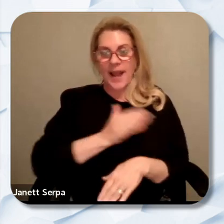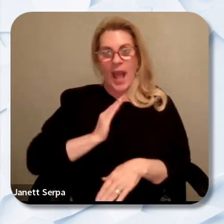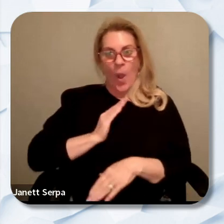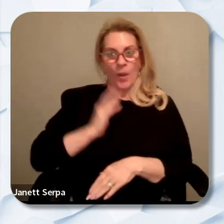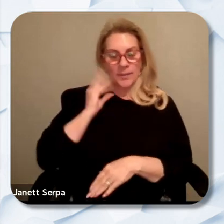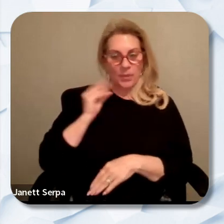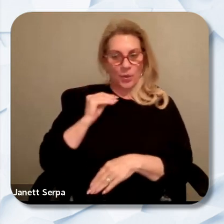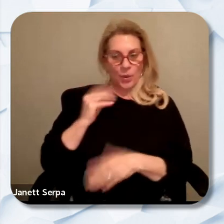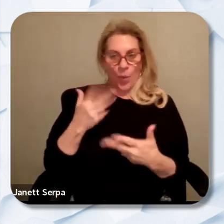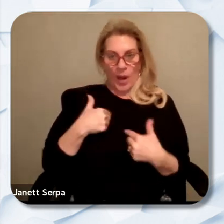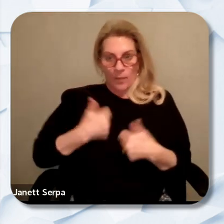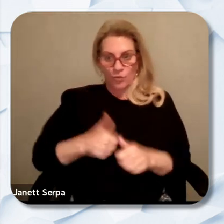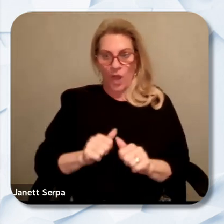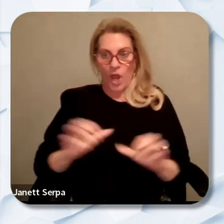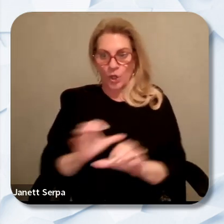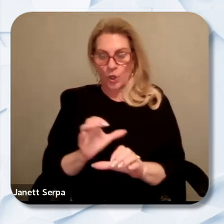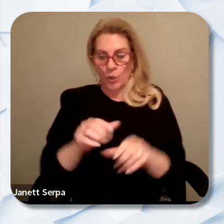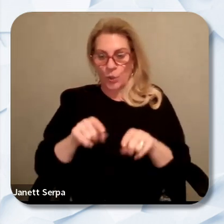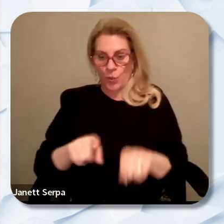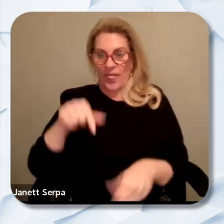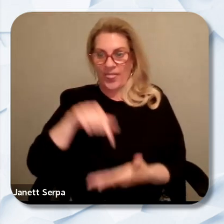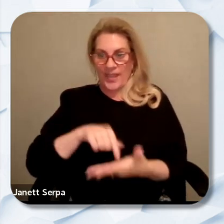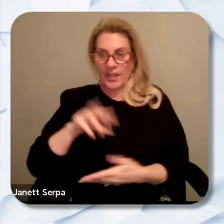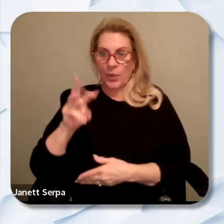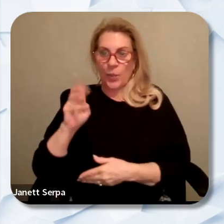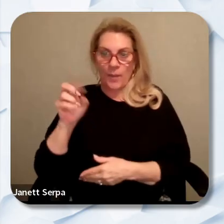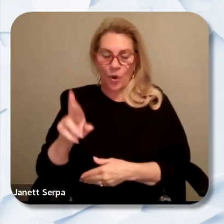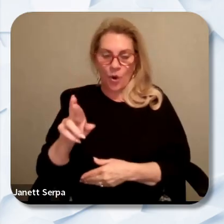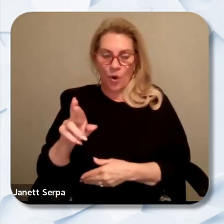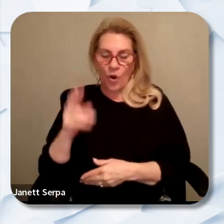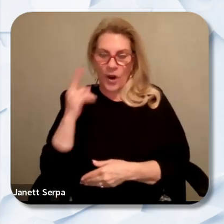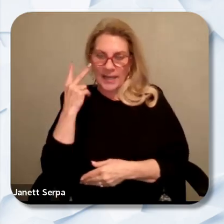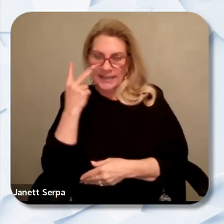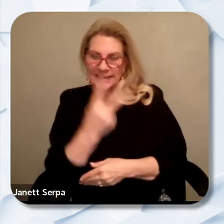to do in this part of the webinar is really help you see the linear connection between